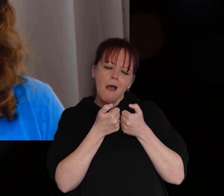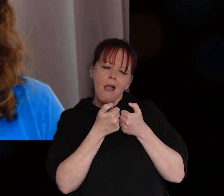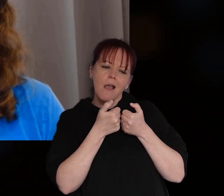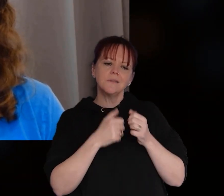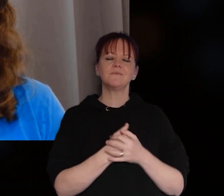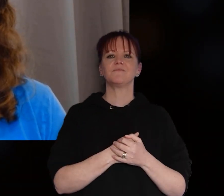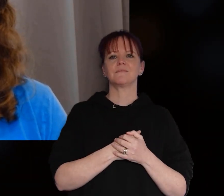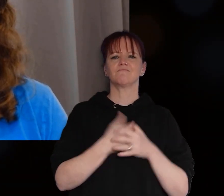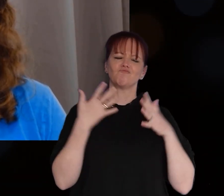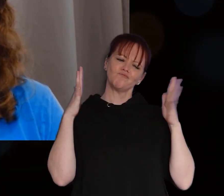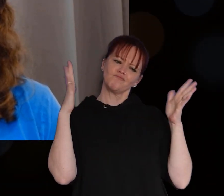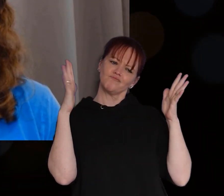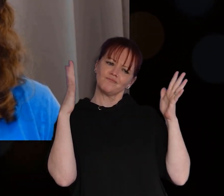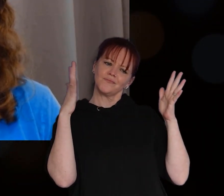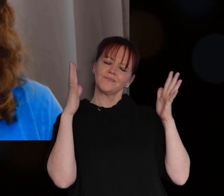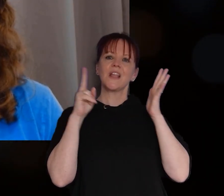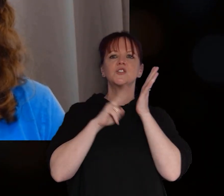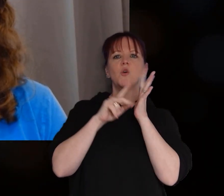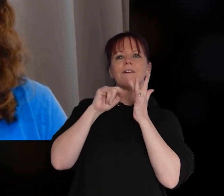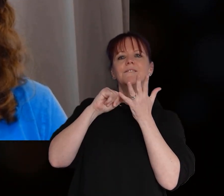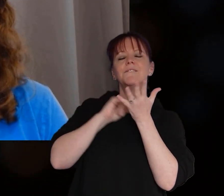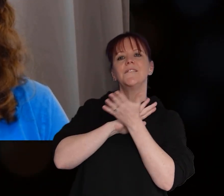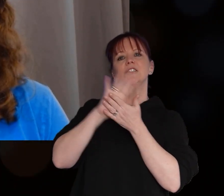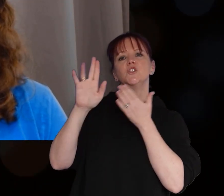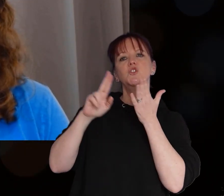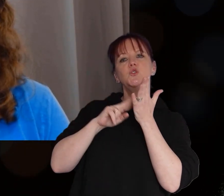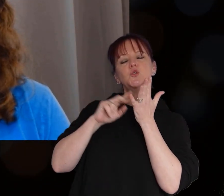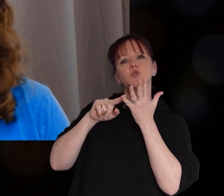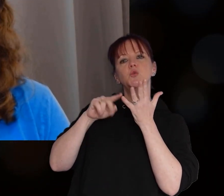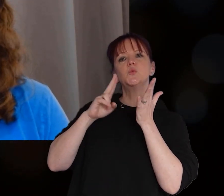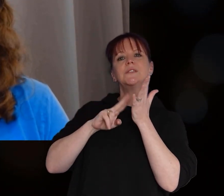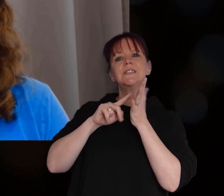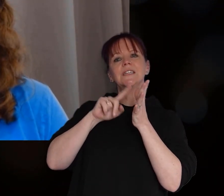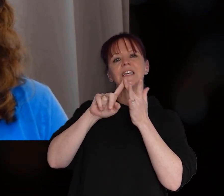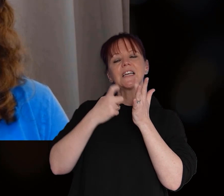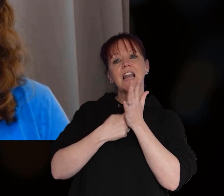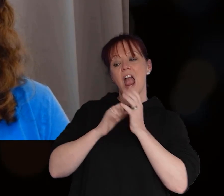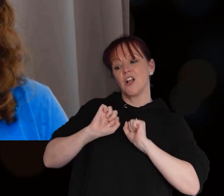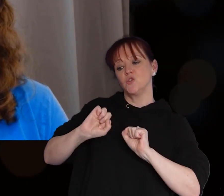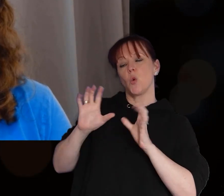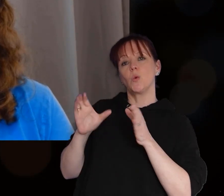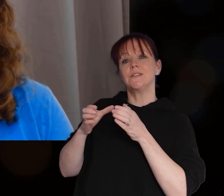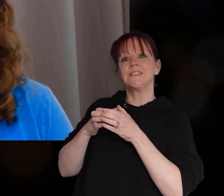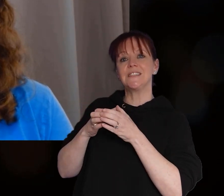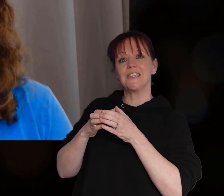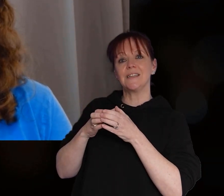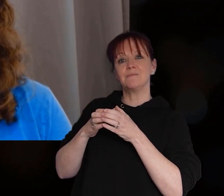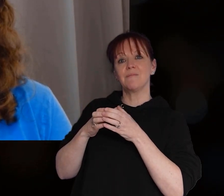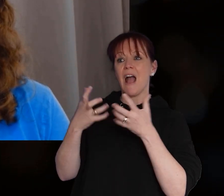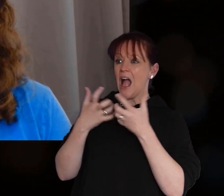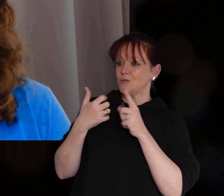Many congratulations to Vishnu Nair and the rest of the team. How to enable serendipity for blind players